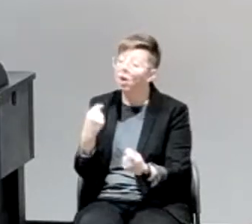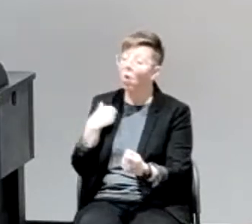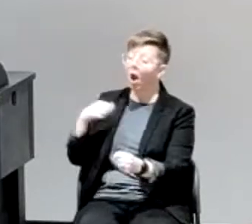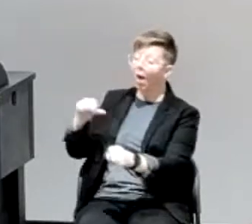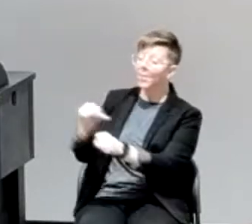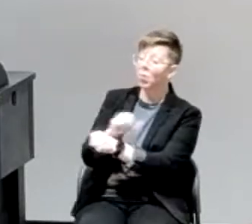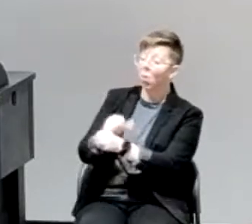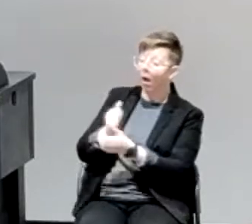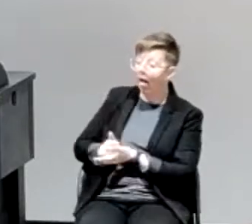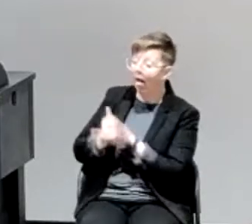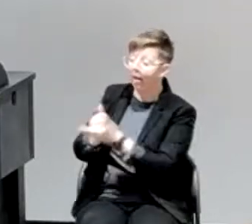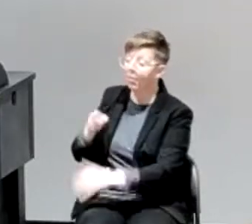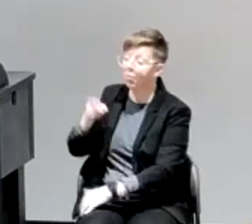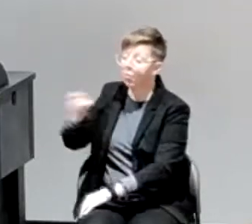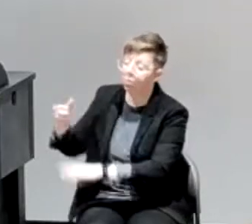in this minute and because what you said was really